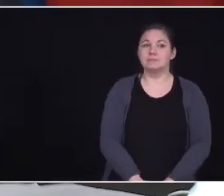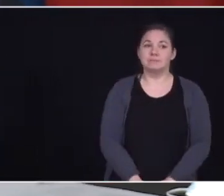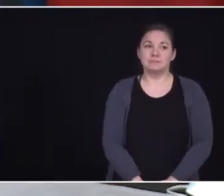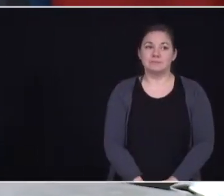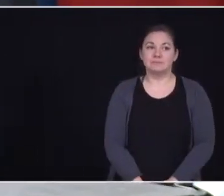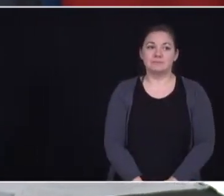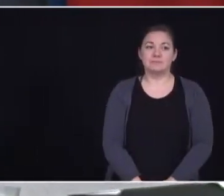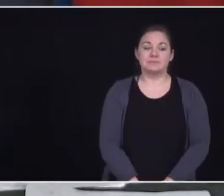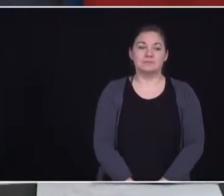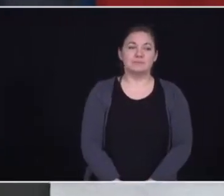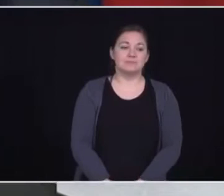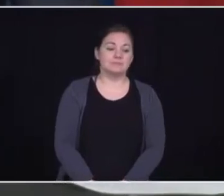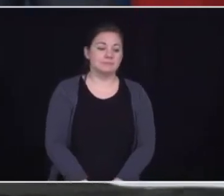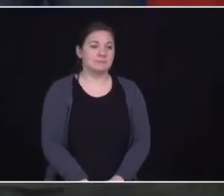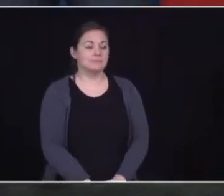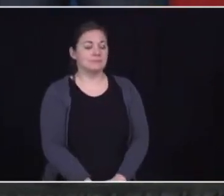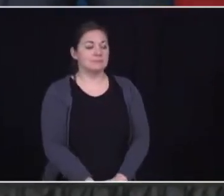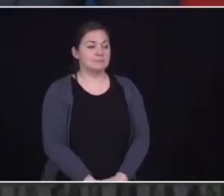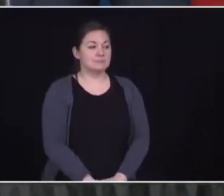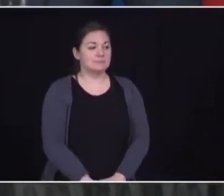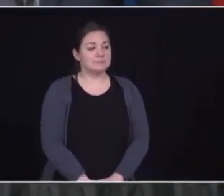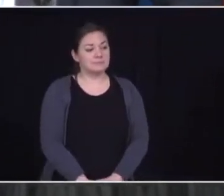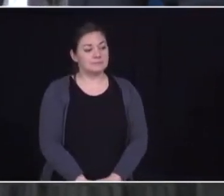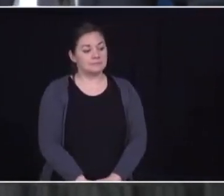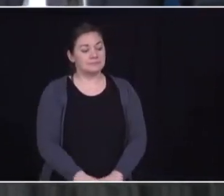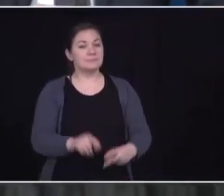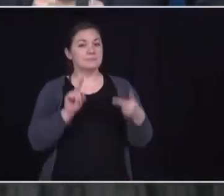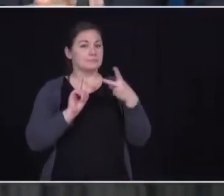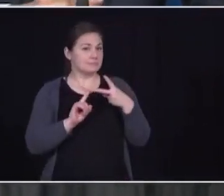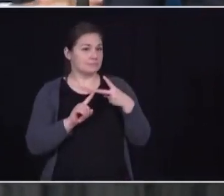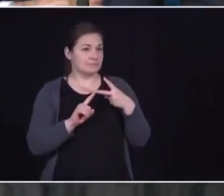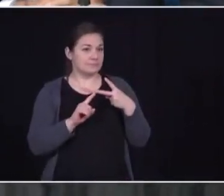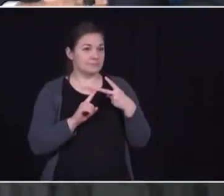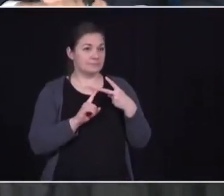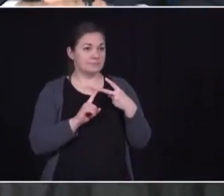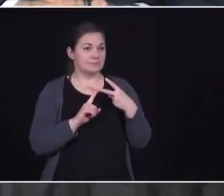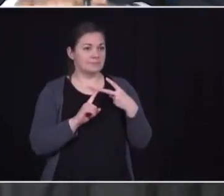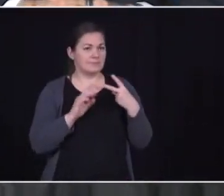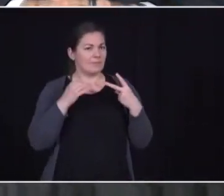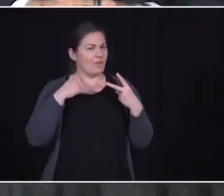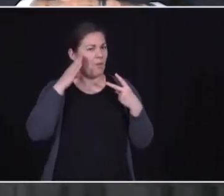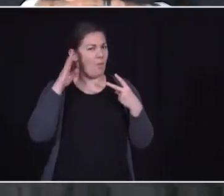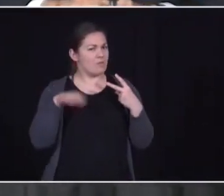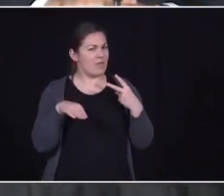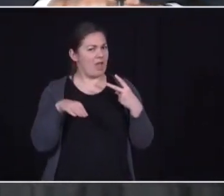But the numbers, we have been and I believe we will move towards reporting every day. Follow-up?